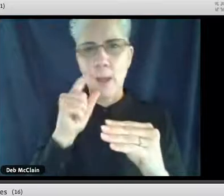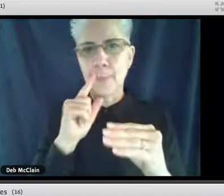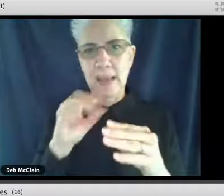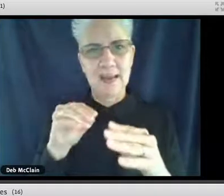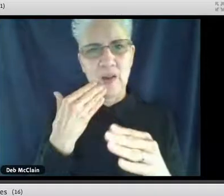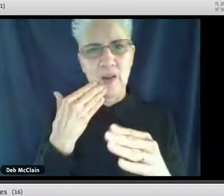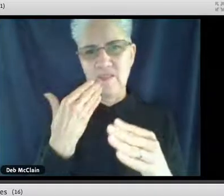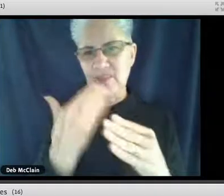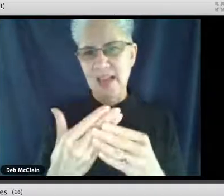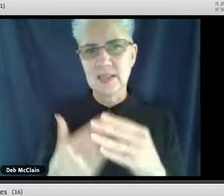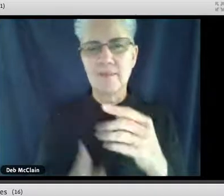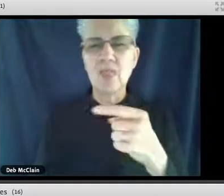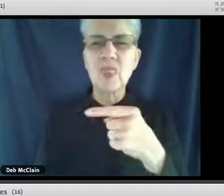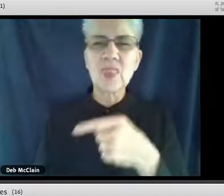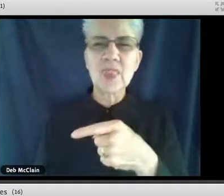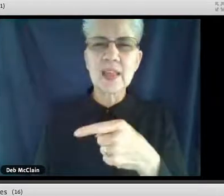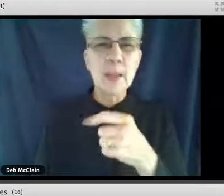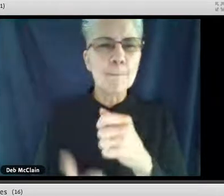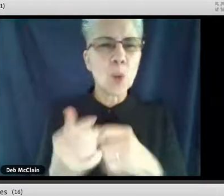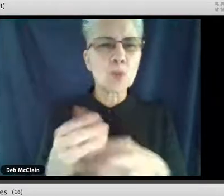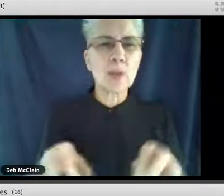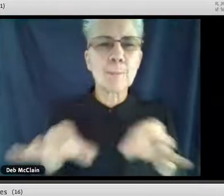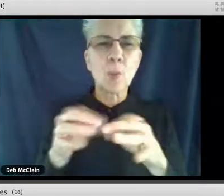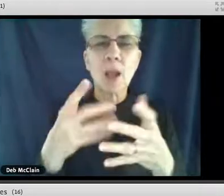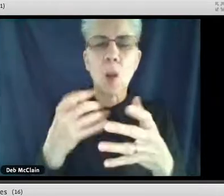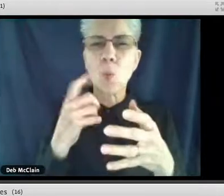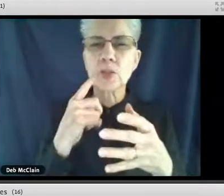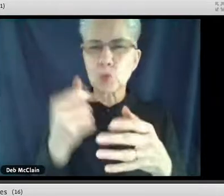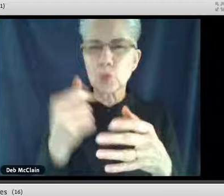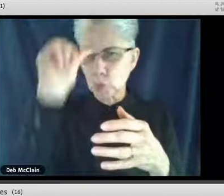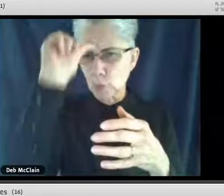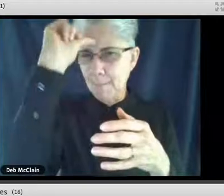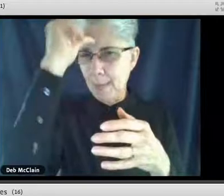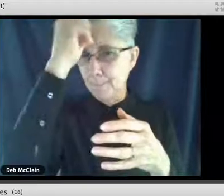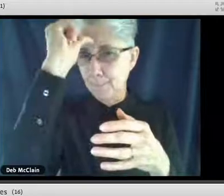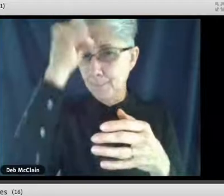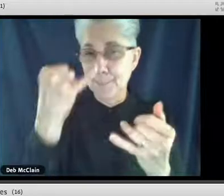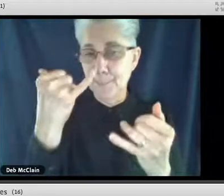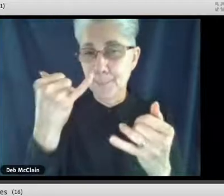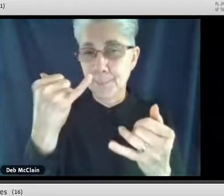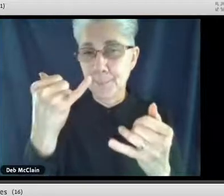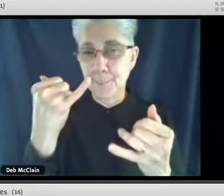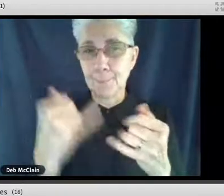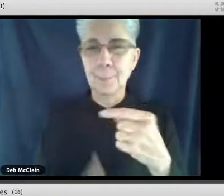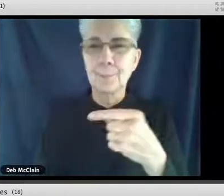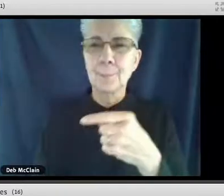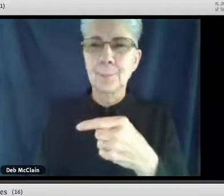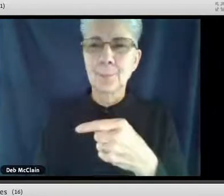This is the single most important thing I want you to walk away with from... Blah, blah, blah, blah. Sorry.